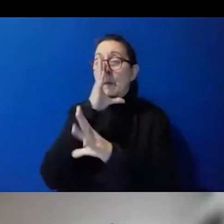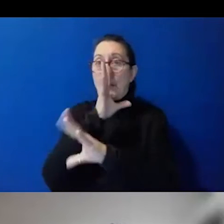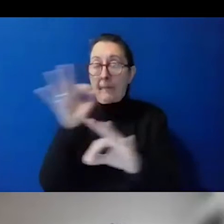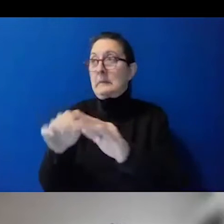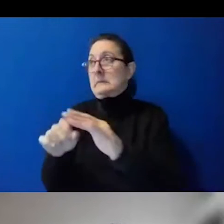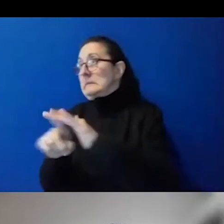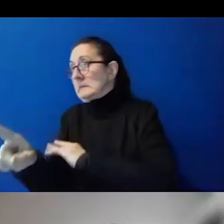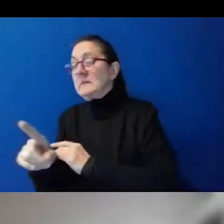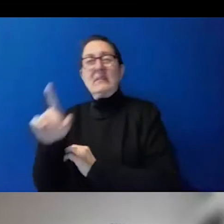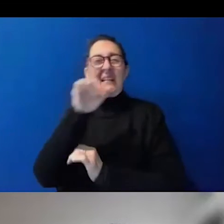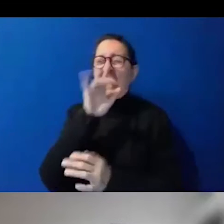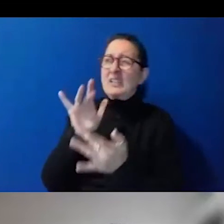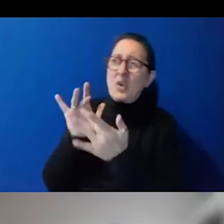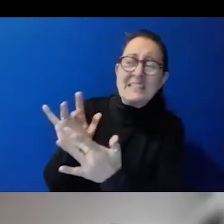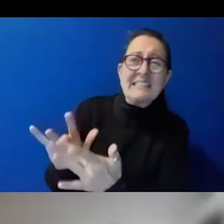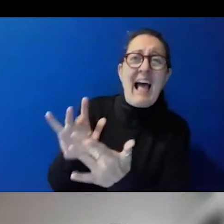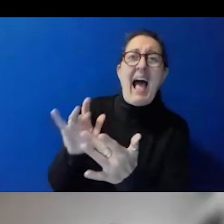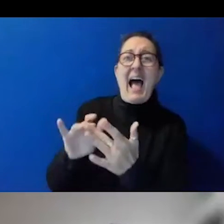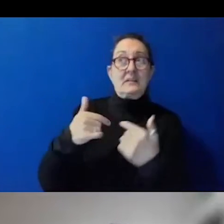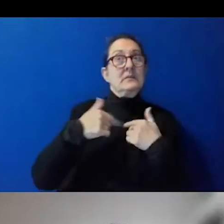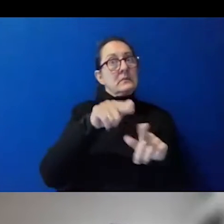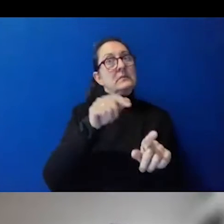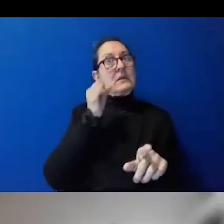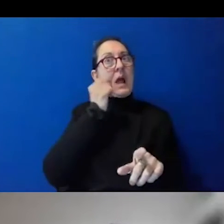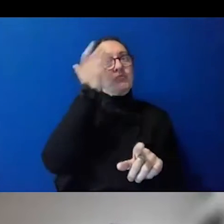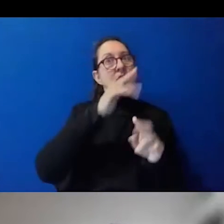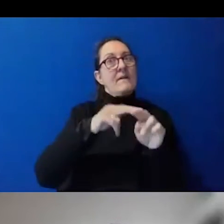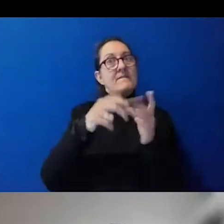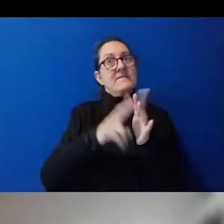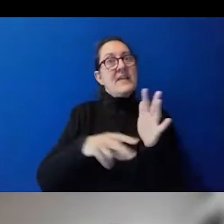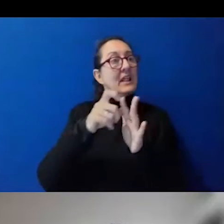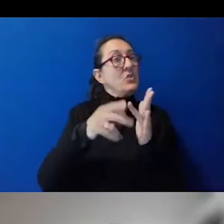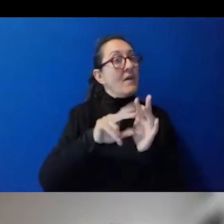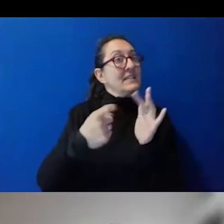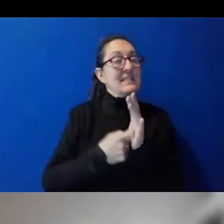um and that has just been really essential to us performing our role uh really complimenting the